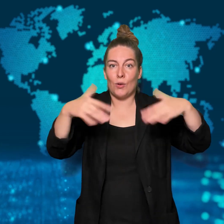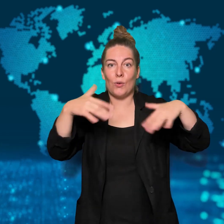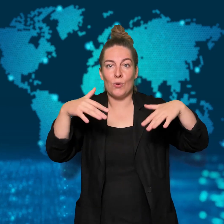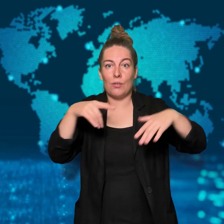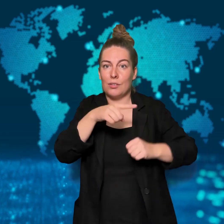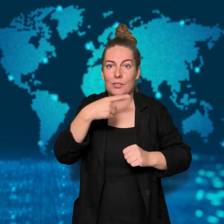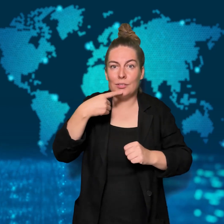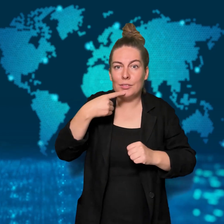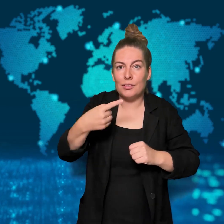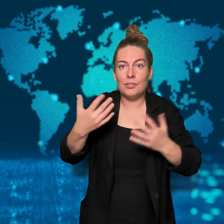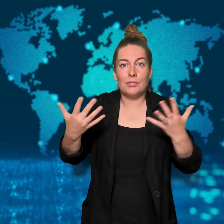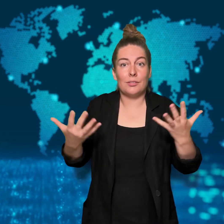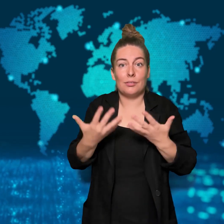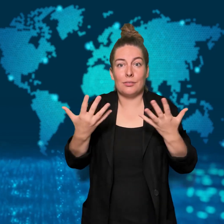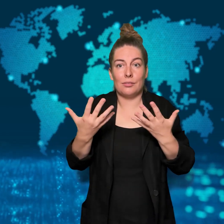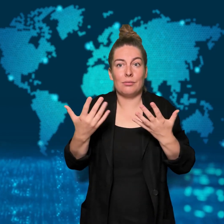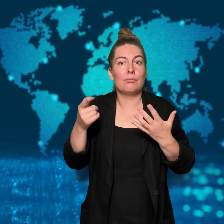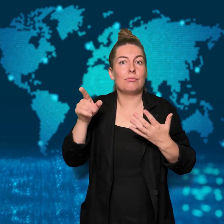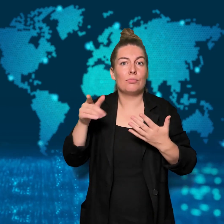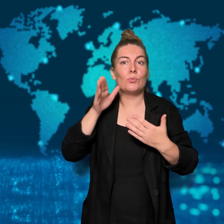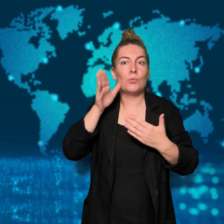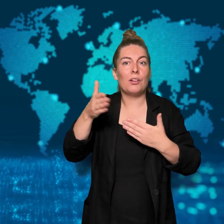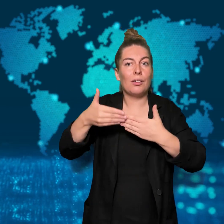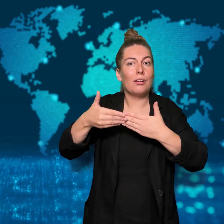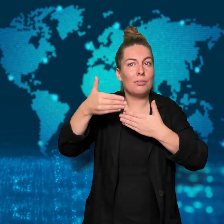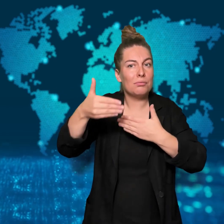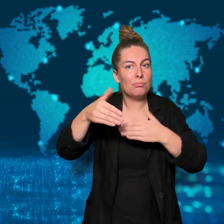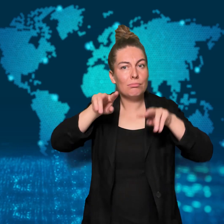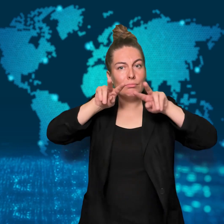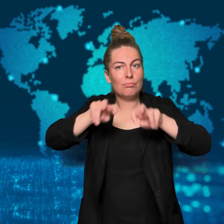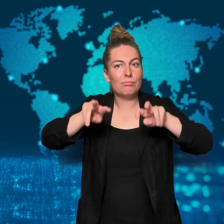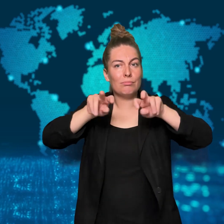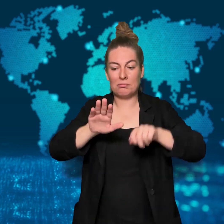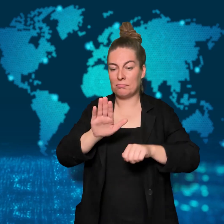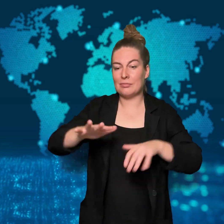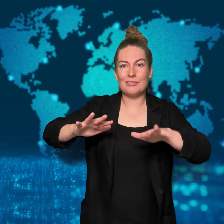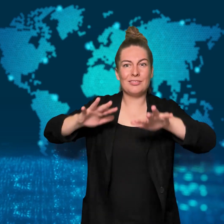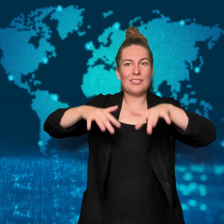In the first encounter, Chinese fighters flew in circles around his craft.